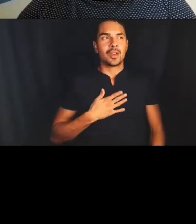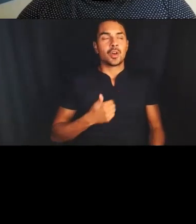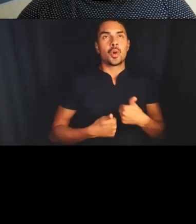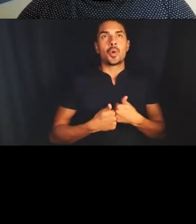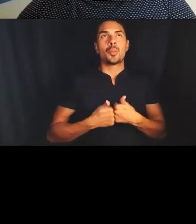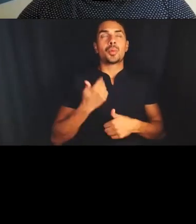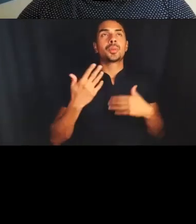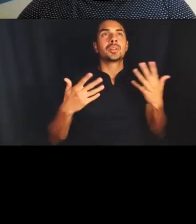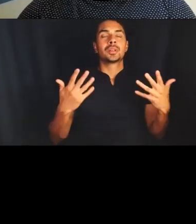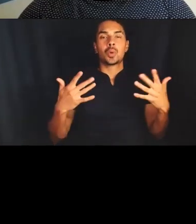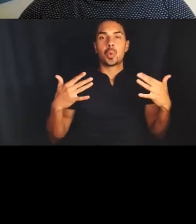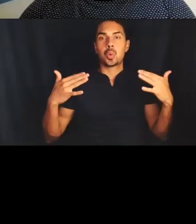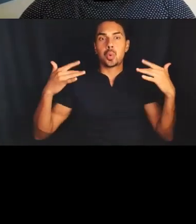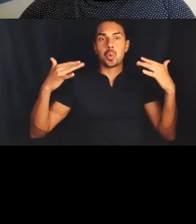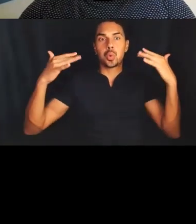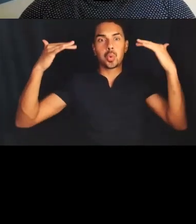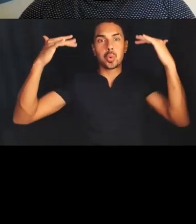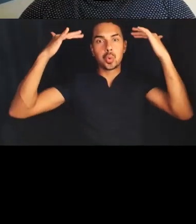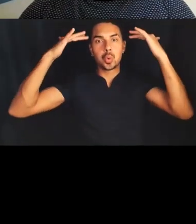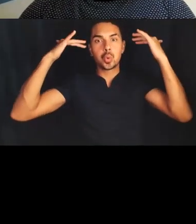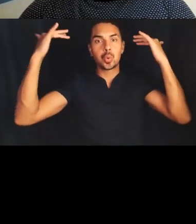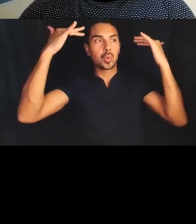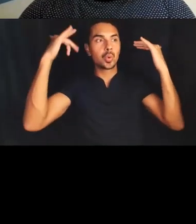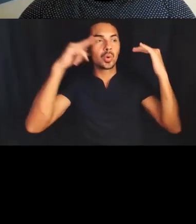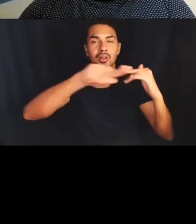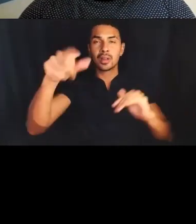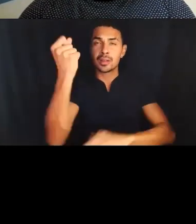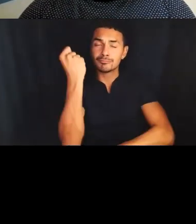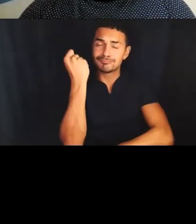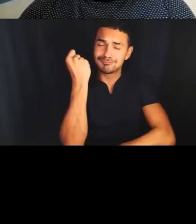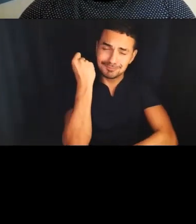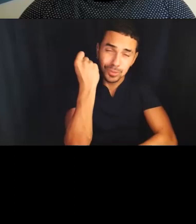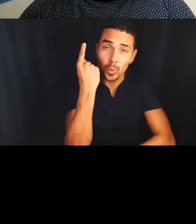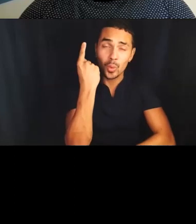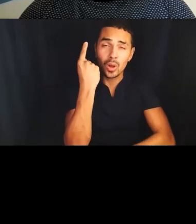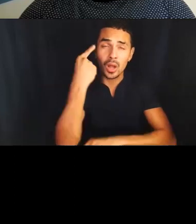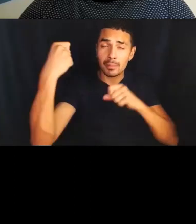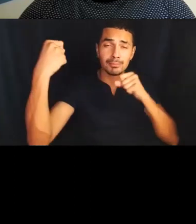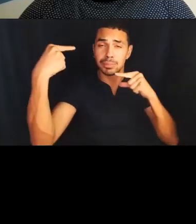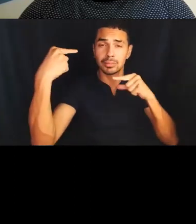at being with a group of people who get this stuff while at the same time feeling rage